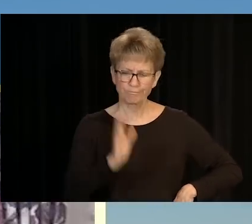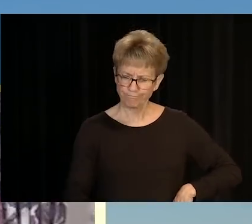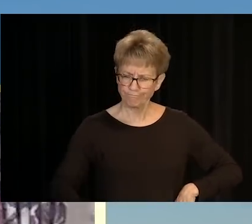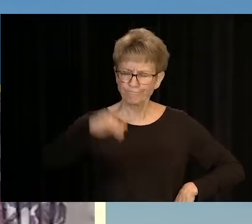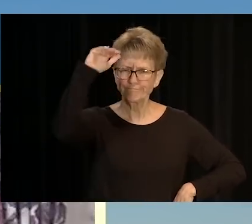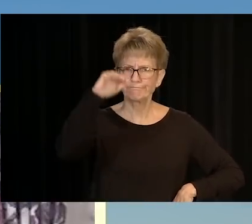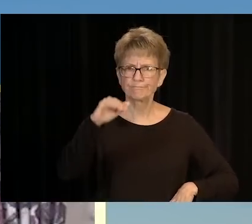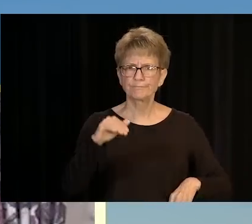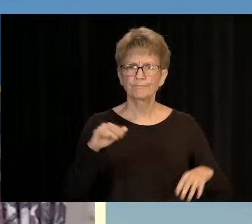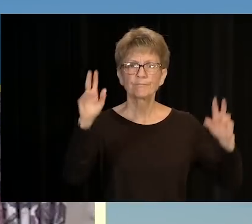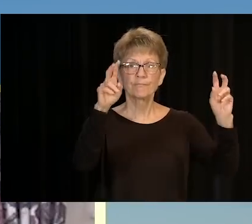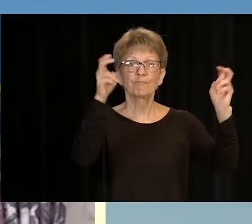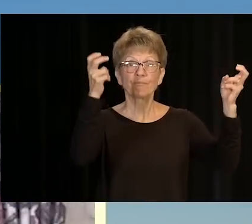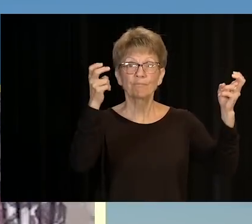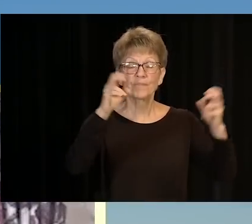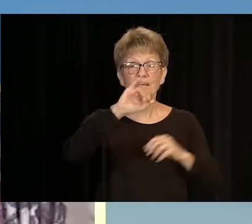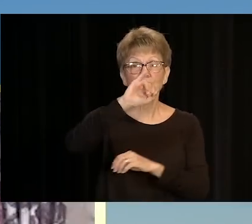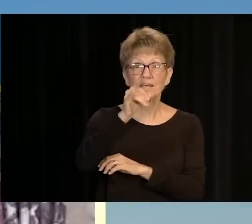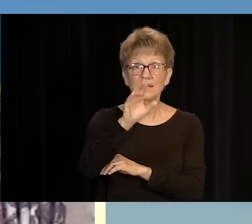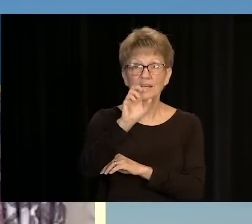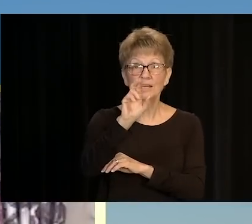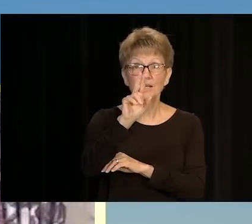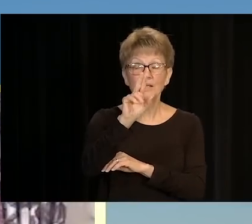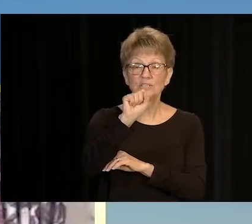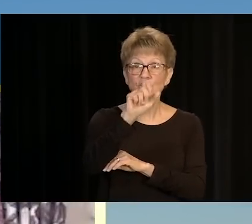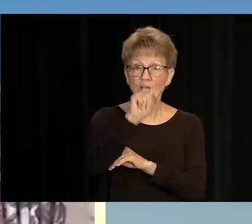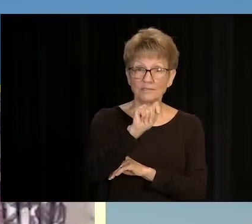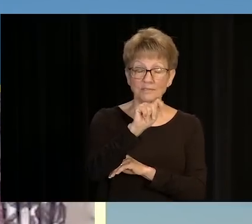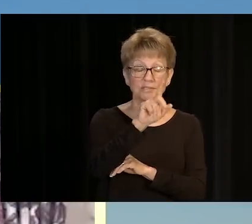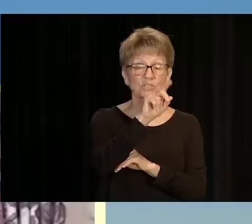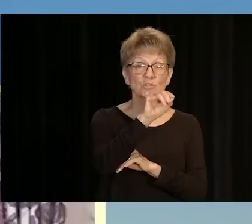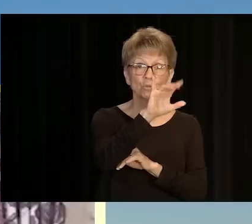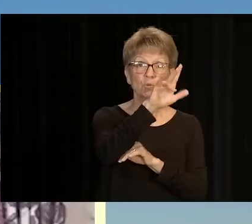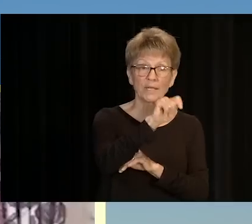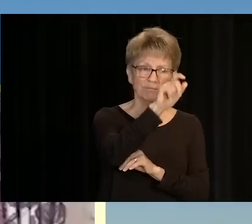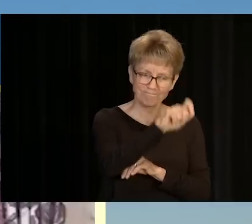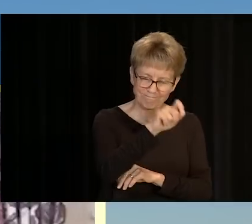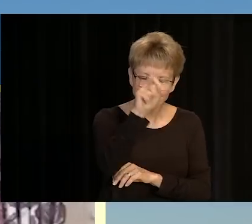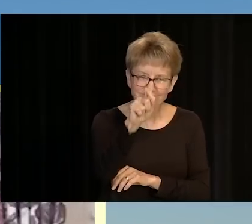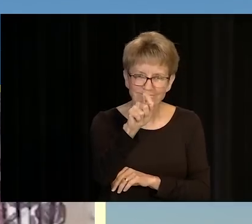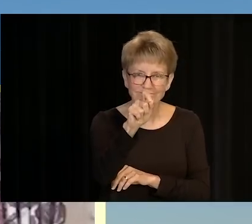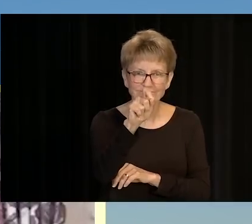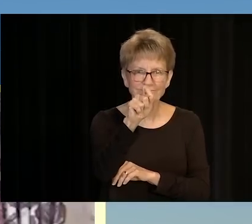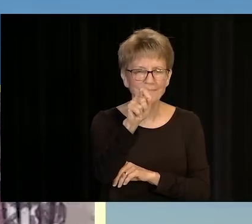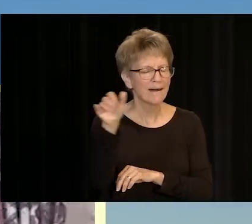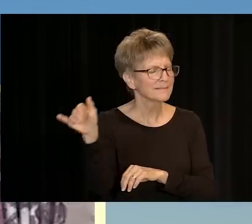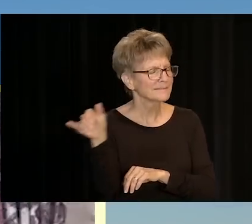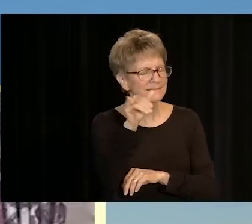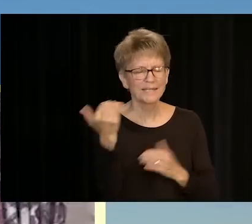AND THAT IS -- JUST DO IT. THAT APPLIES TONIGHT BECAUSE YOU HAVE JUST DONE IT.